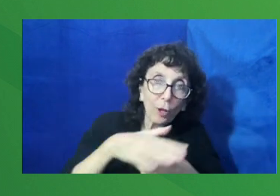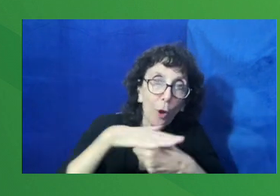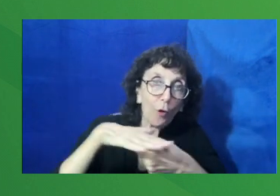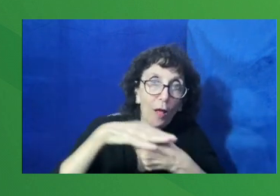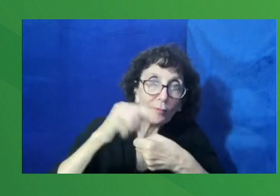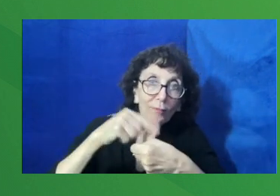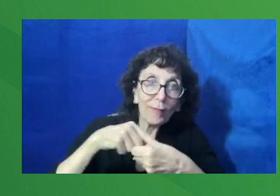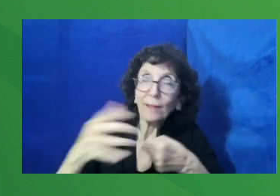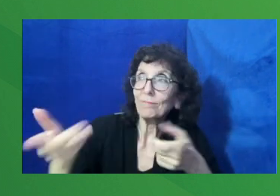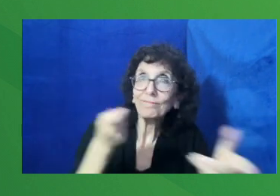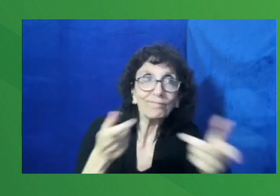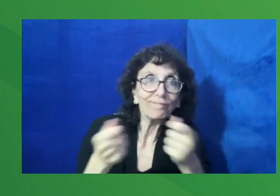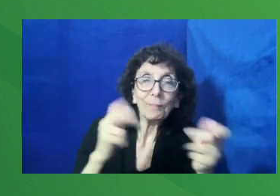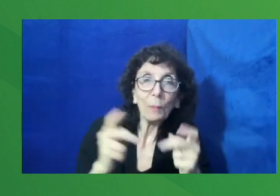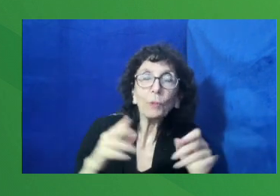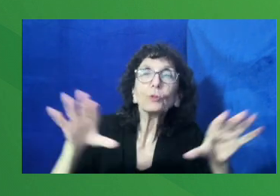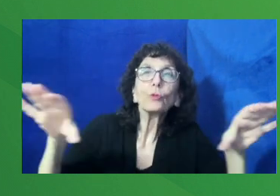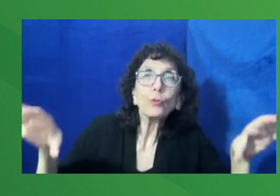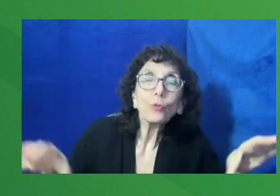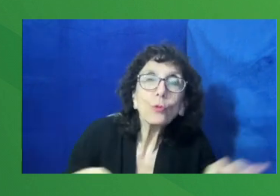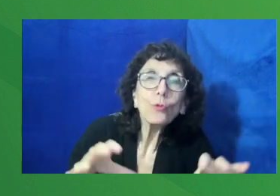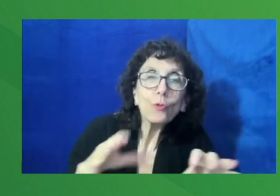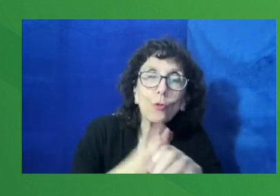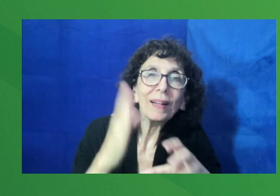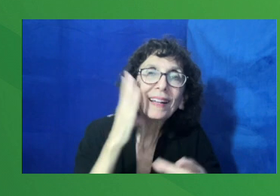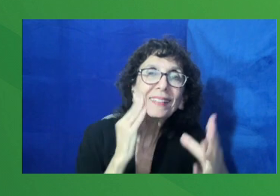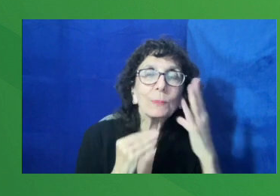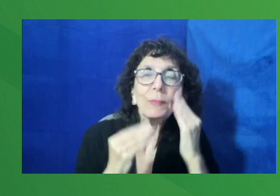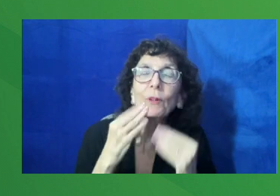through hands-on experiential learning. Next slide.